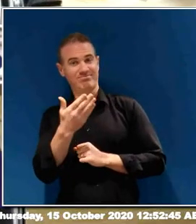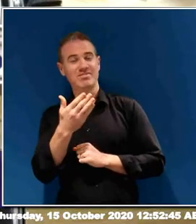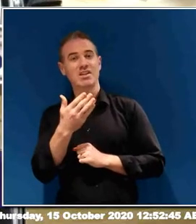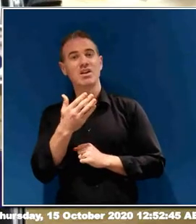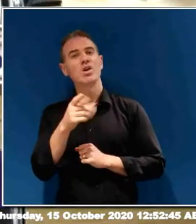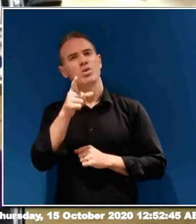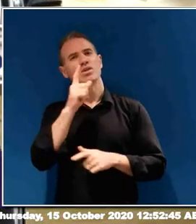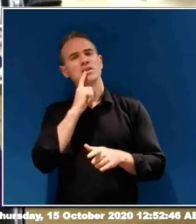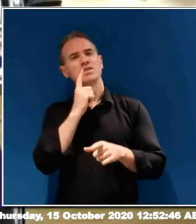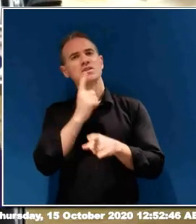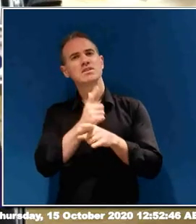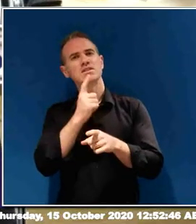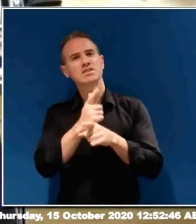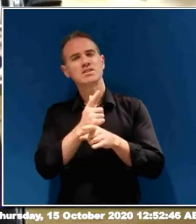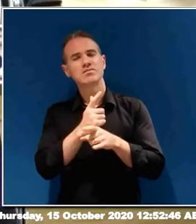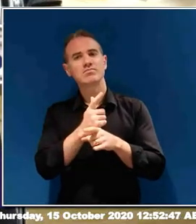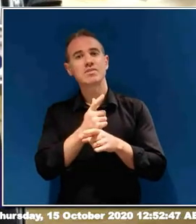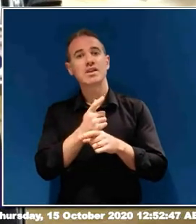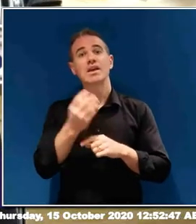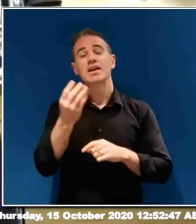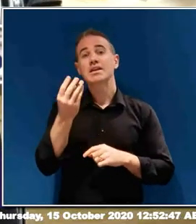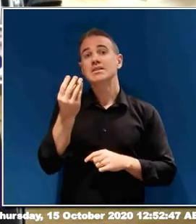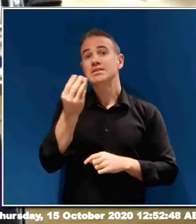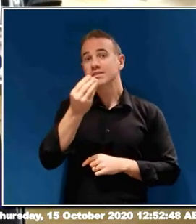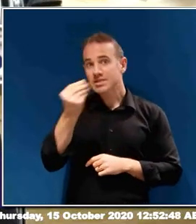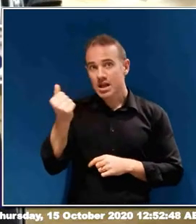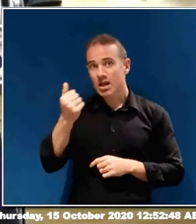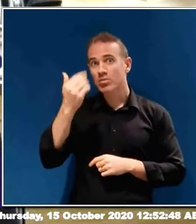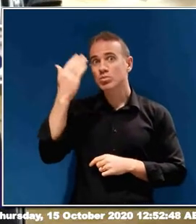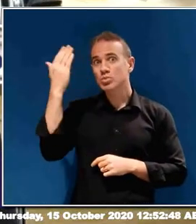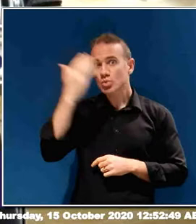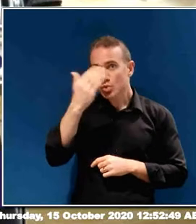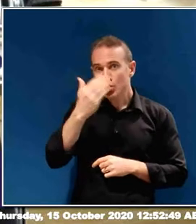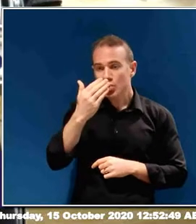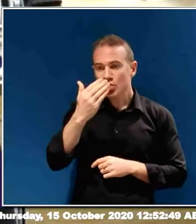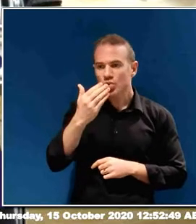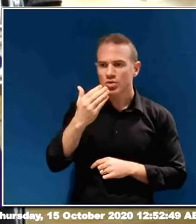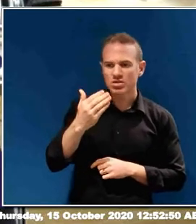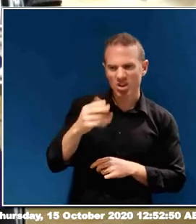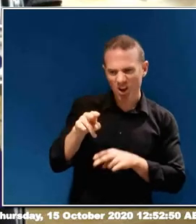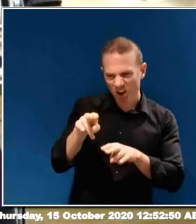attendance because of a student's behaviour, and you reflect that having